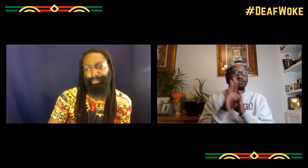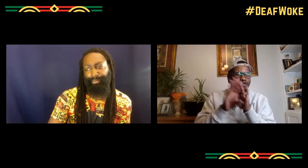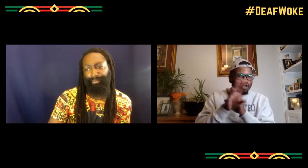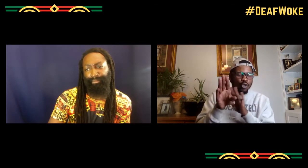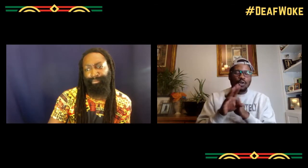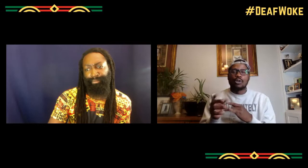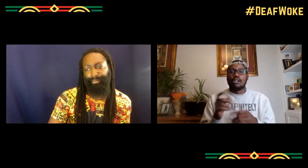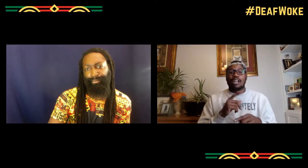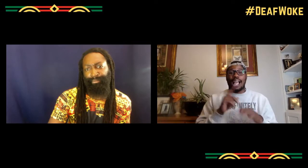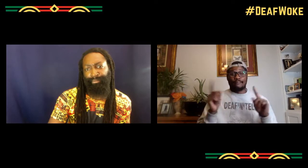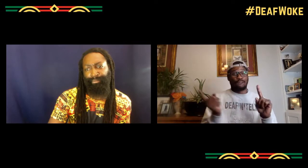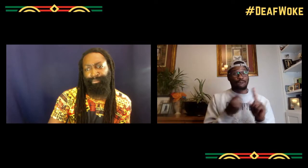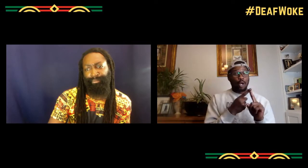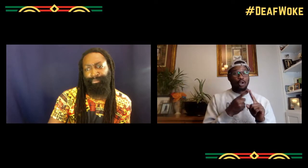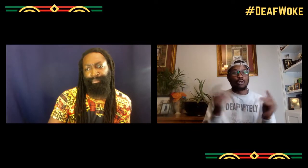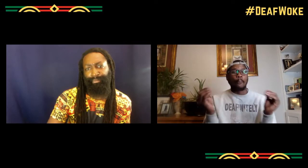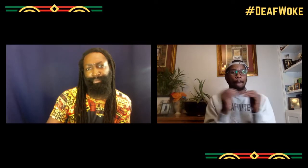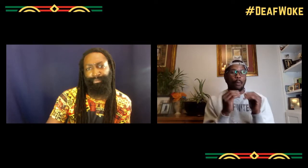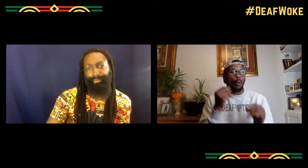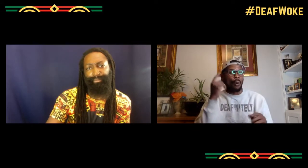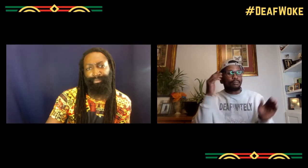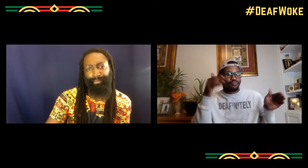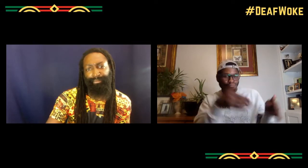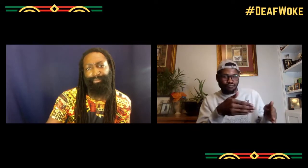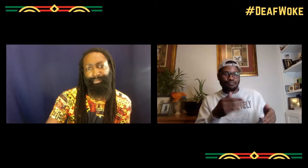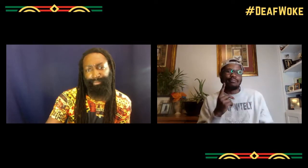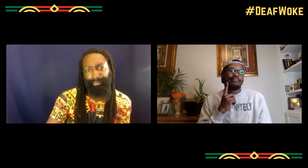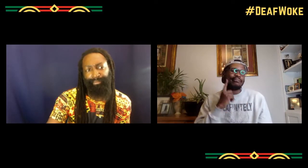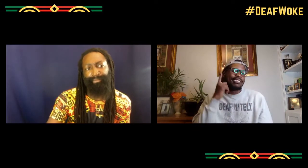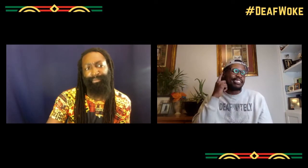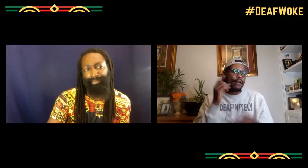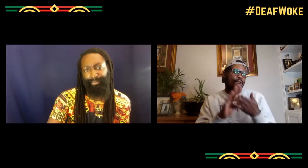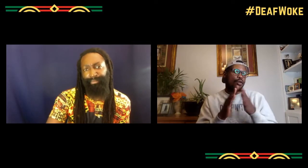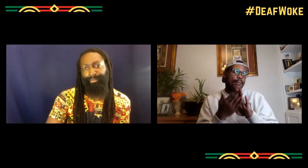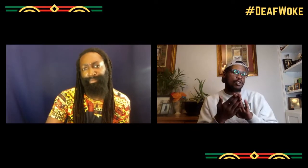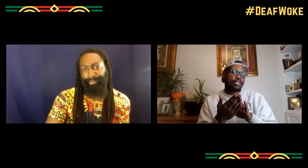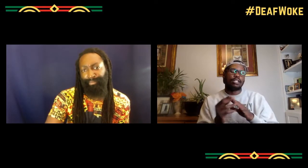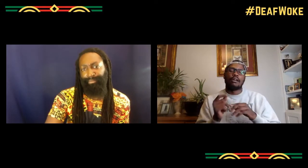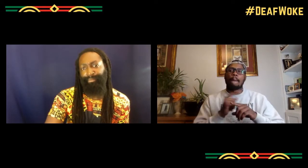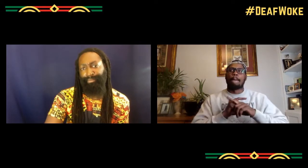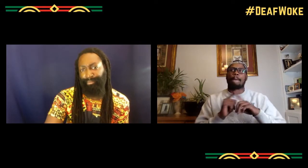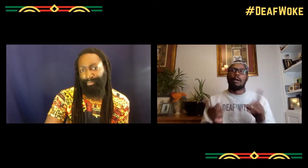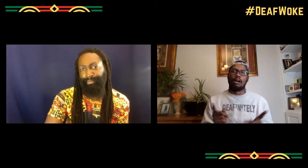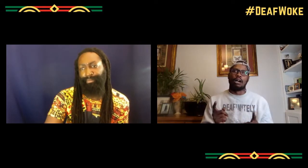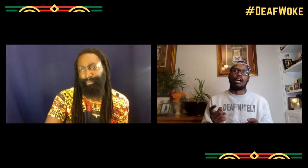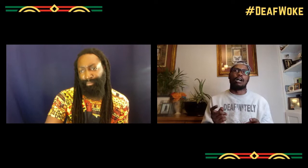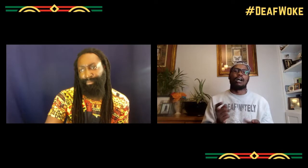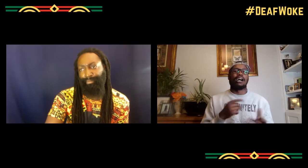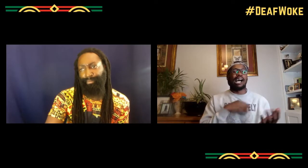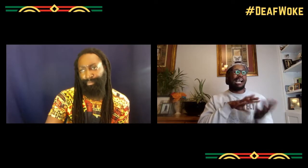It's evolved and developed over time. Before, you know, I was more kind of geared